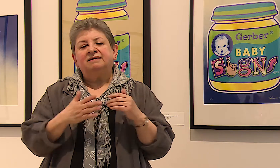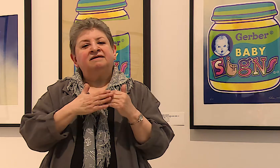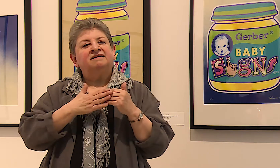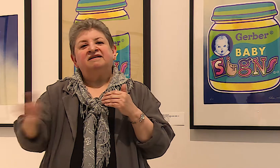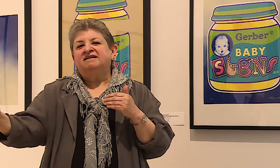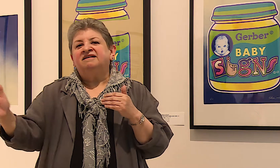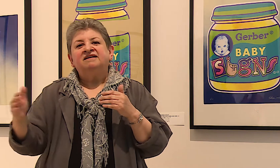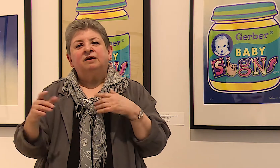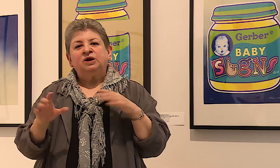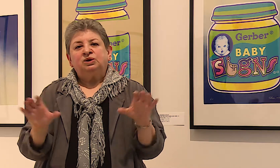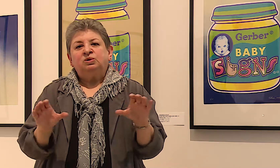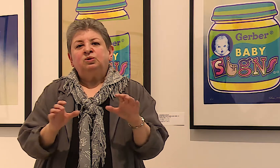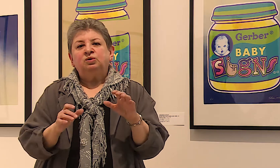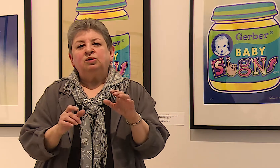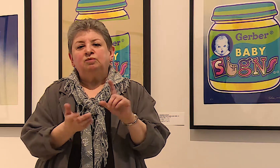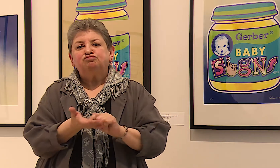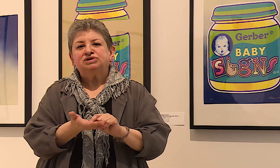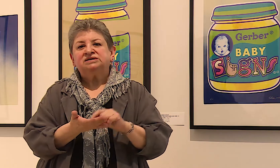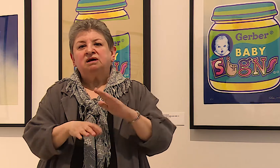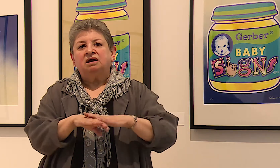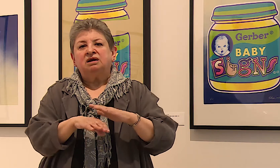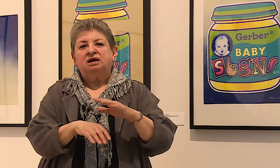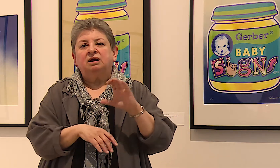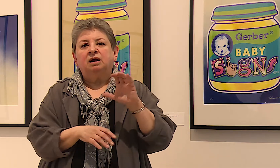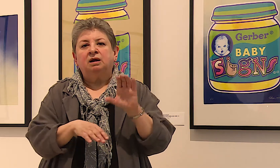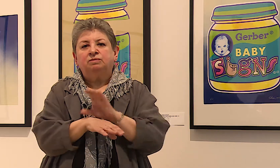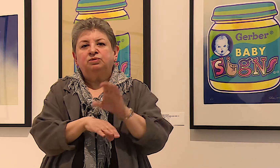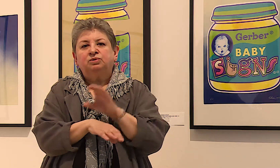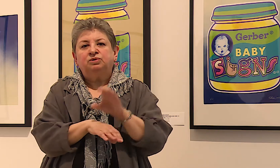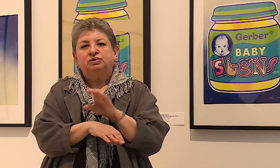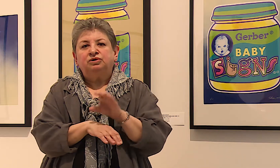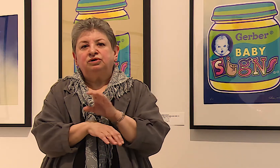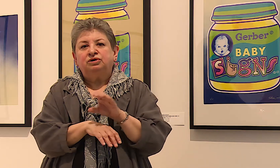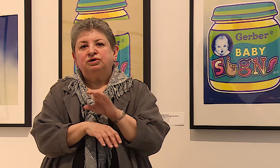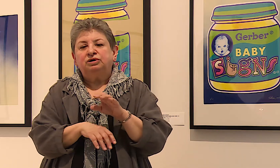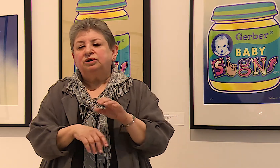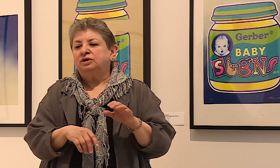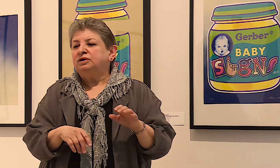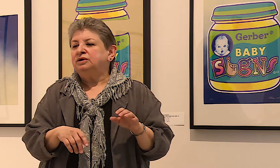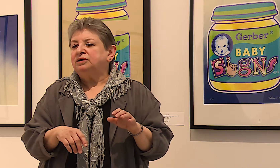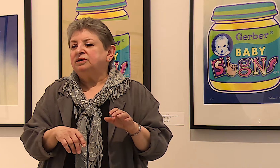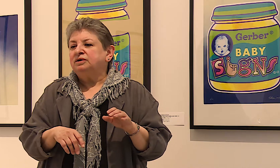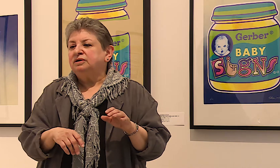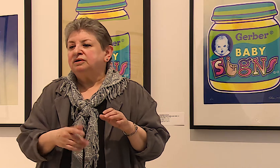He helped me set up Silver Moon Brand, and from that point forward, we made prints digitally.